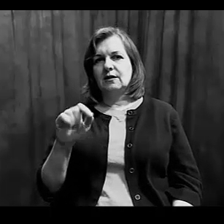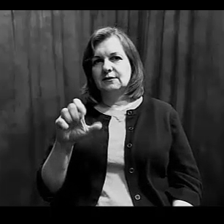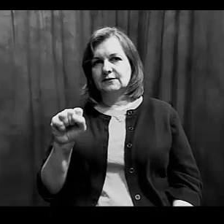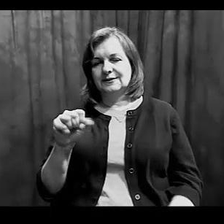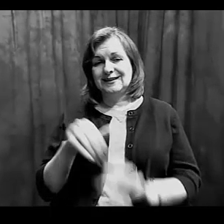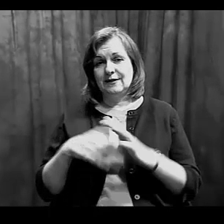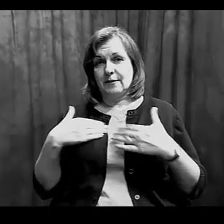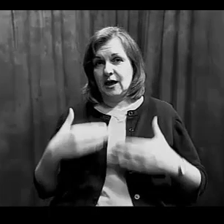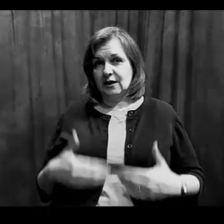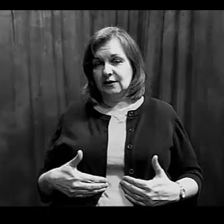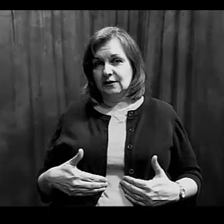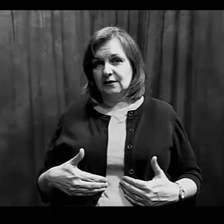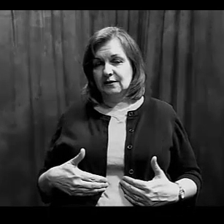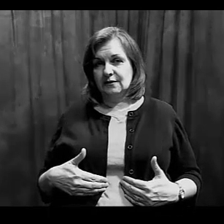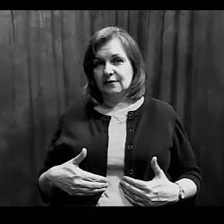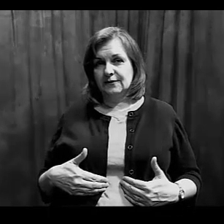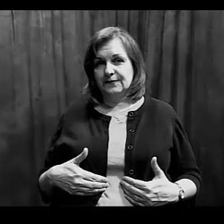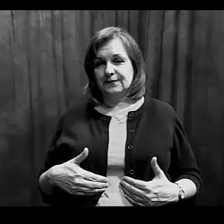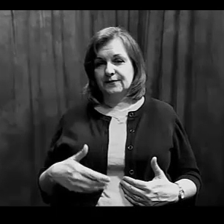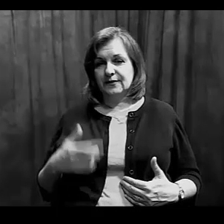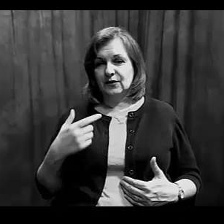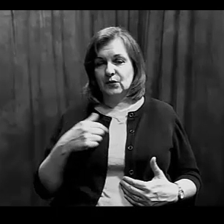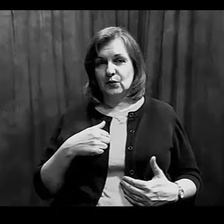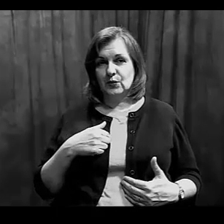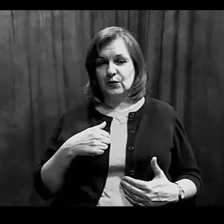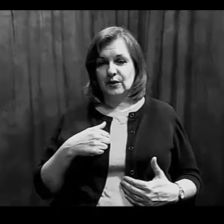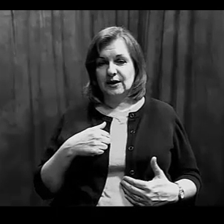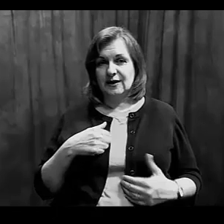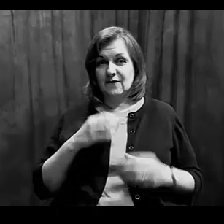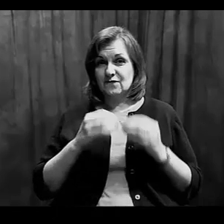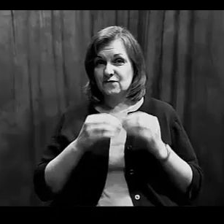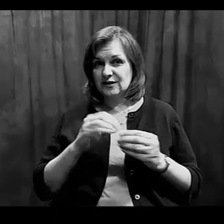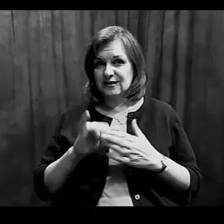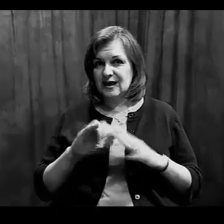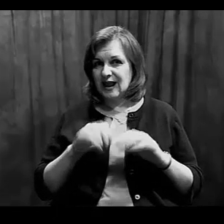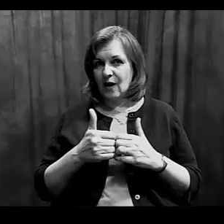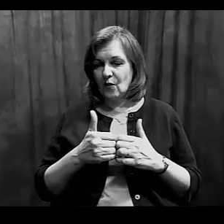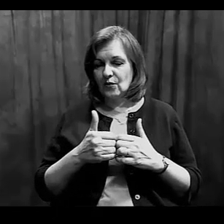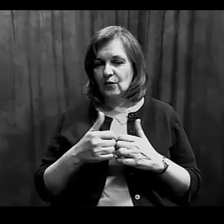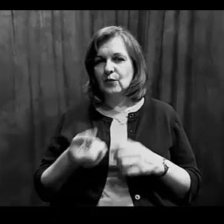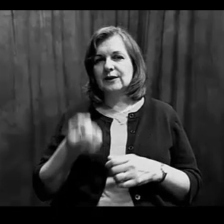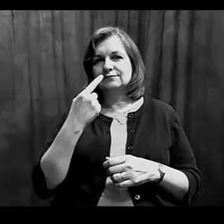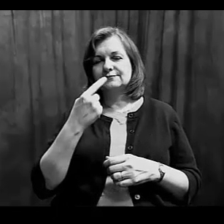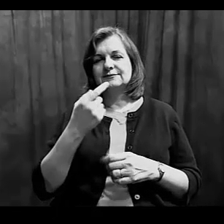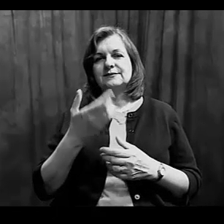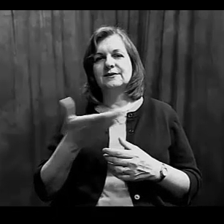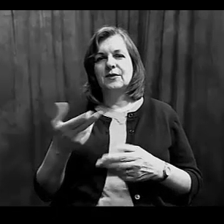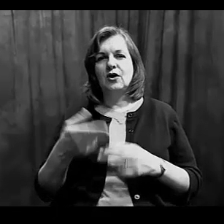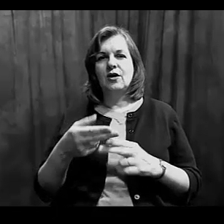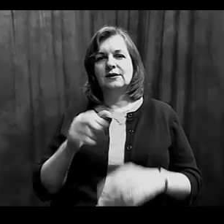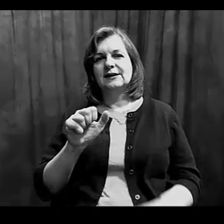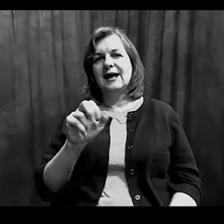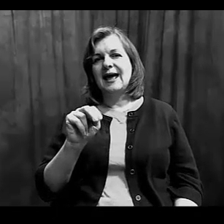actually take and help to fix them by taking things known as antioxidants